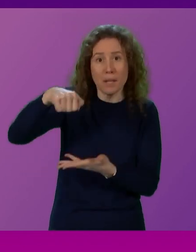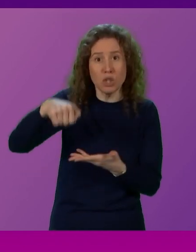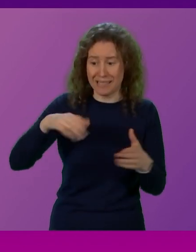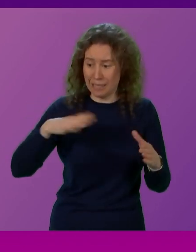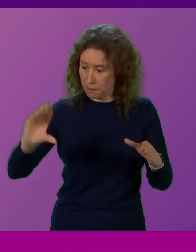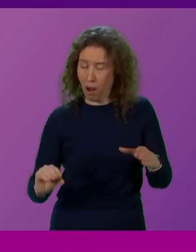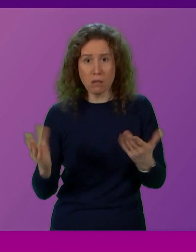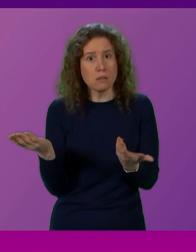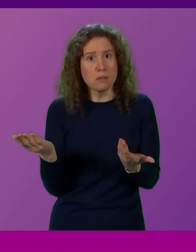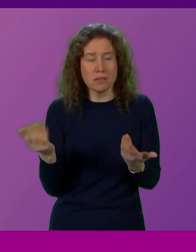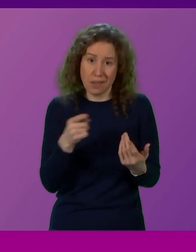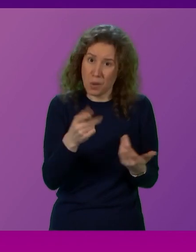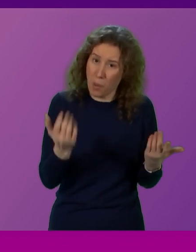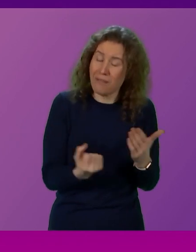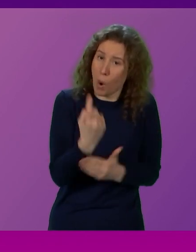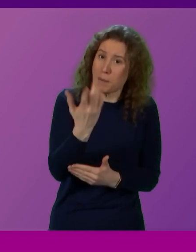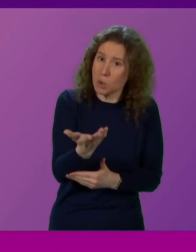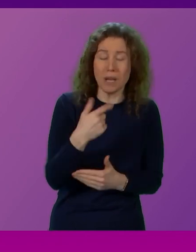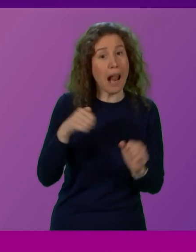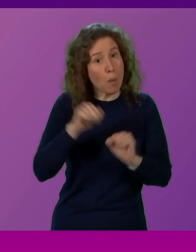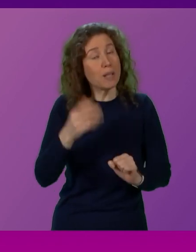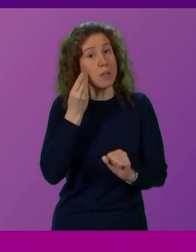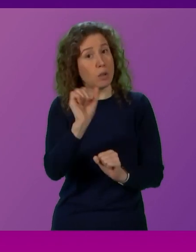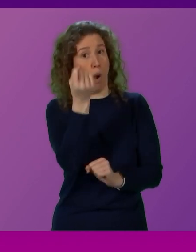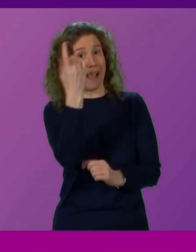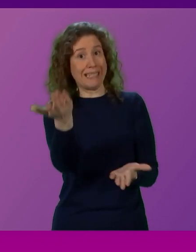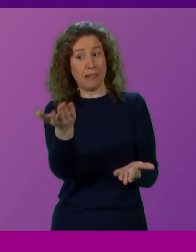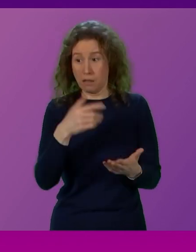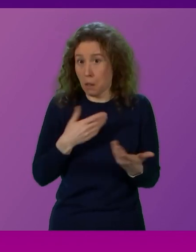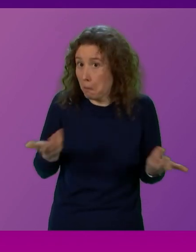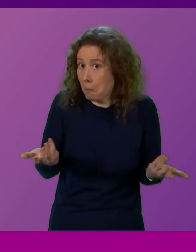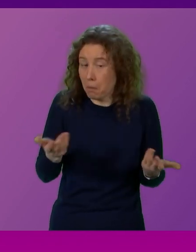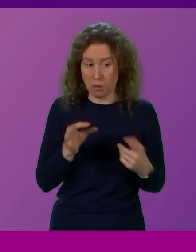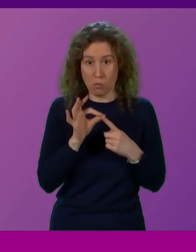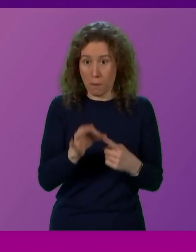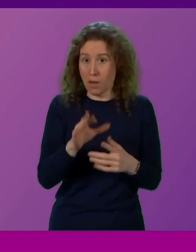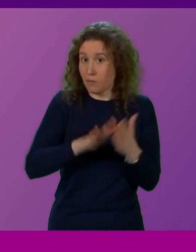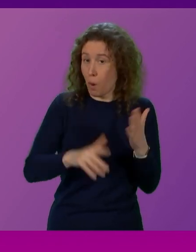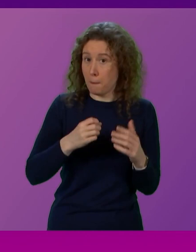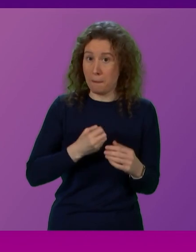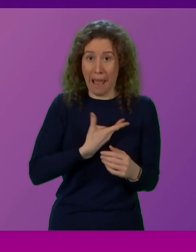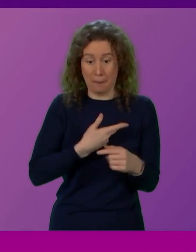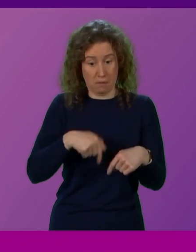Anas Sarwar has that opportunity, and I will wait to hear whether a proposition comes from Labour this afternoon.